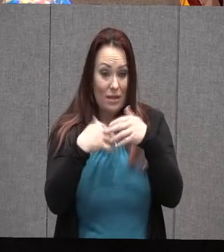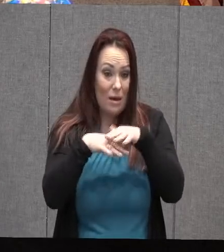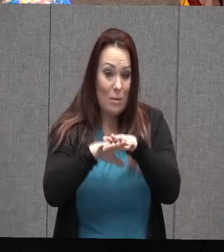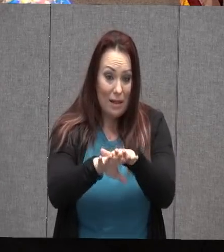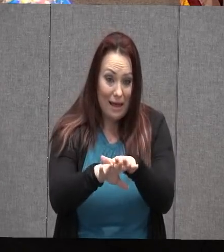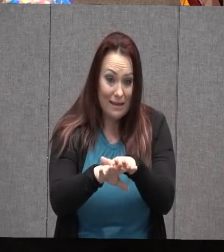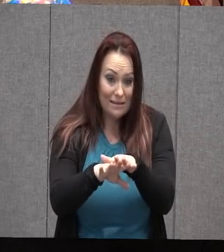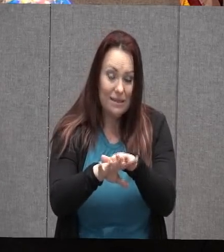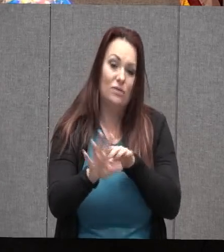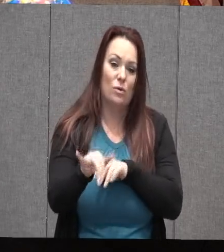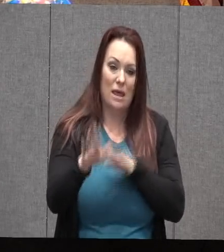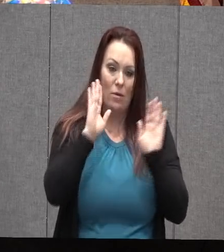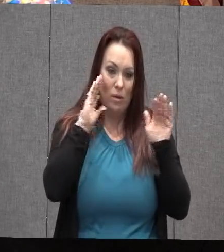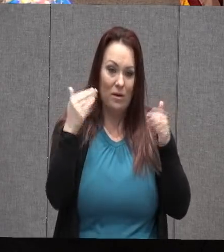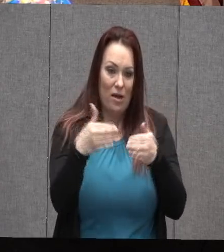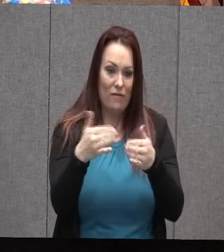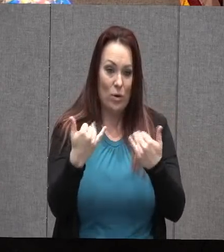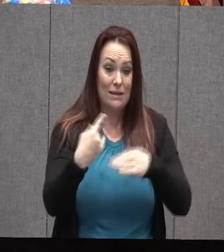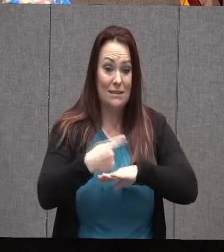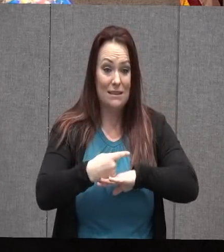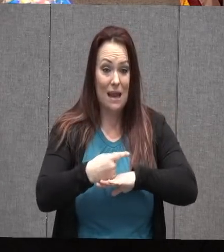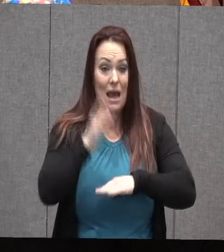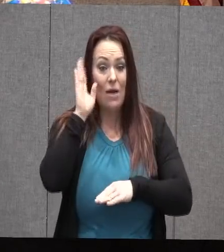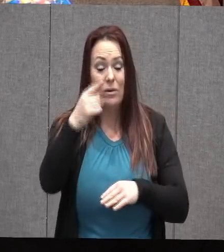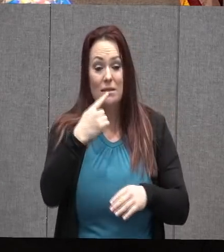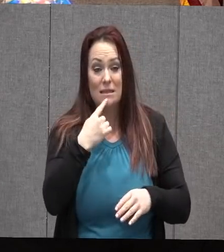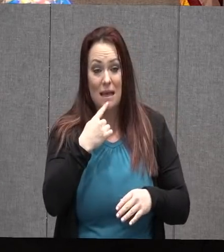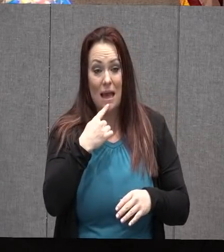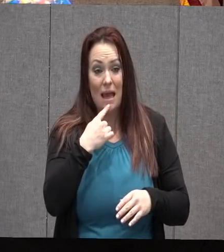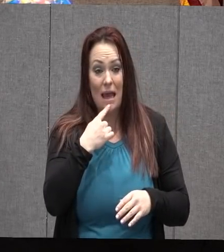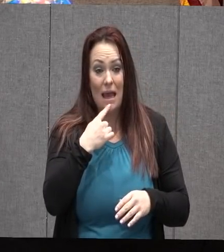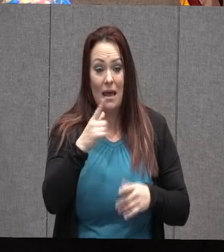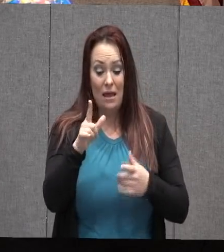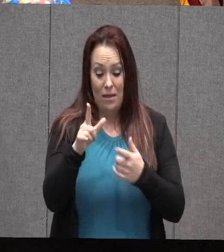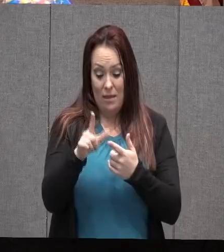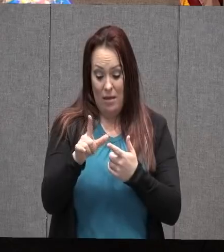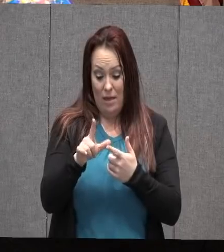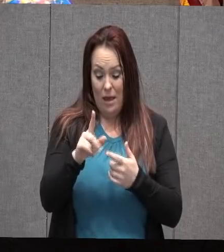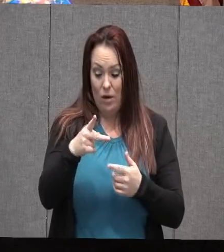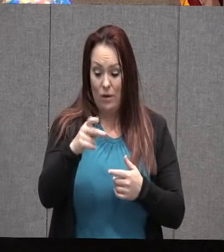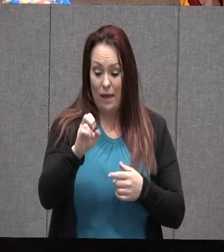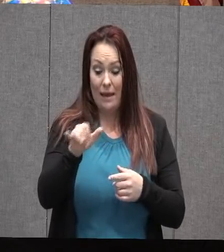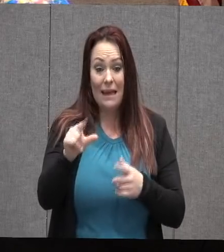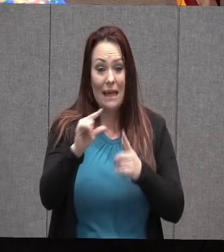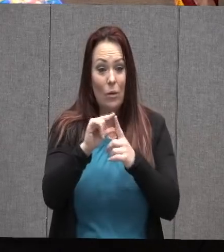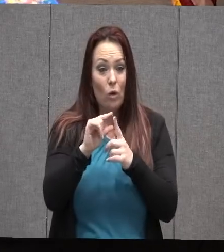So that's our focus today. I'll say the letter keyword sound and I want you to repeat me, okay?